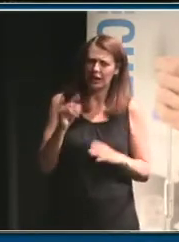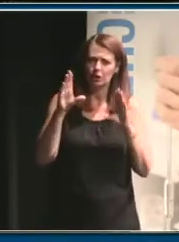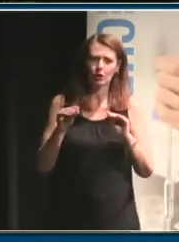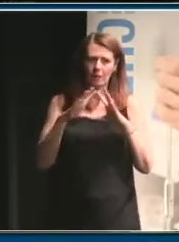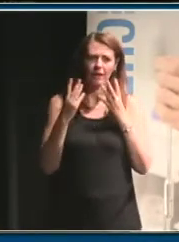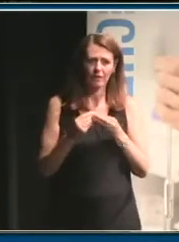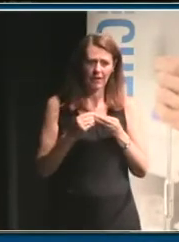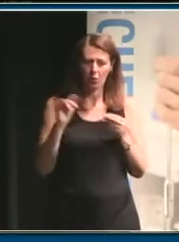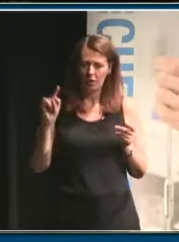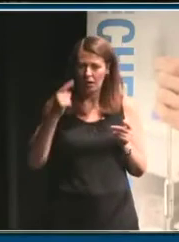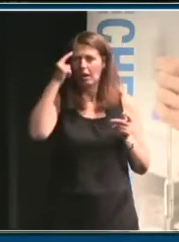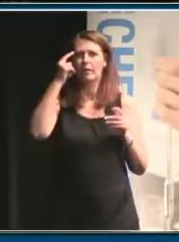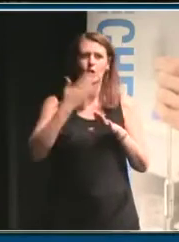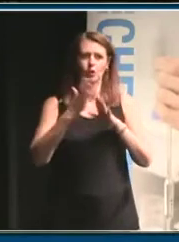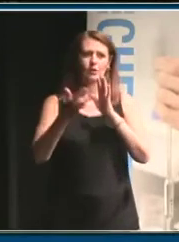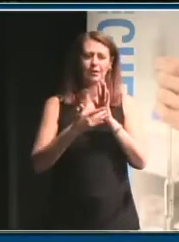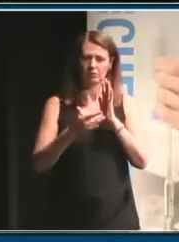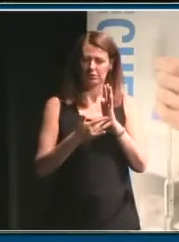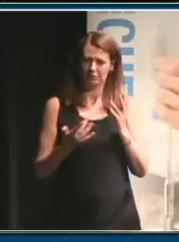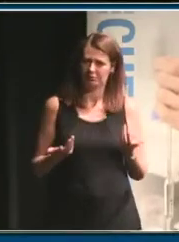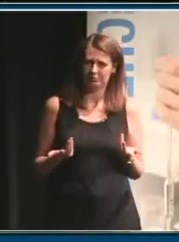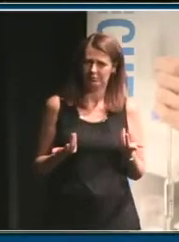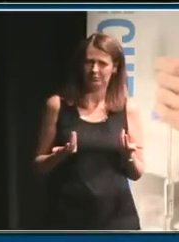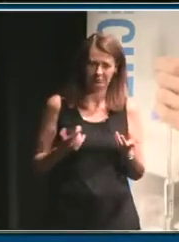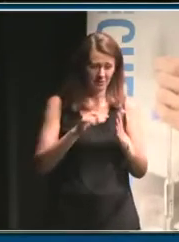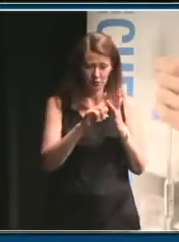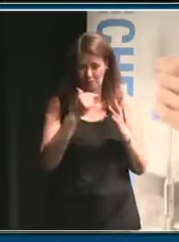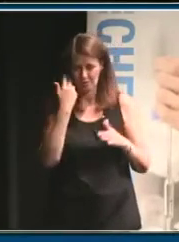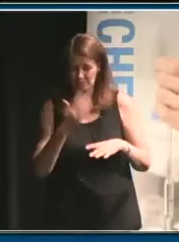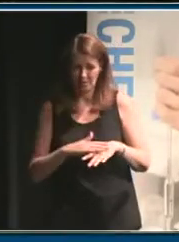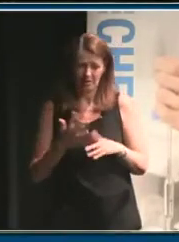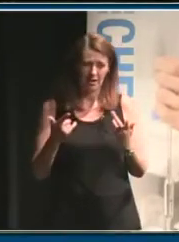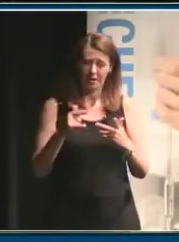Let's invent a new technology!” you know? I joke all the time, a lot of bureaucrats think